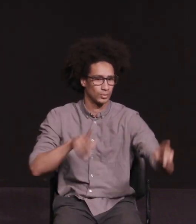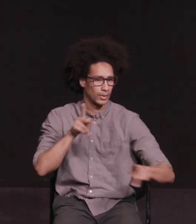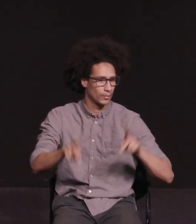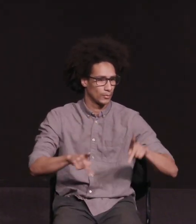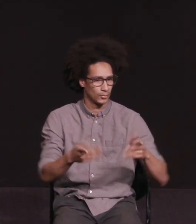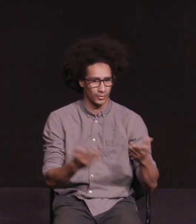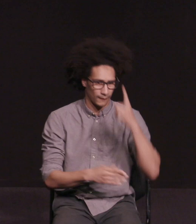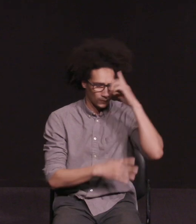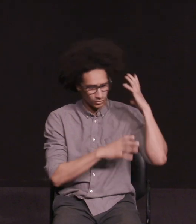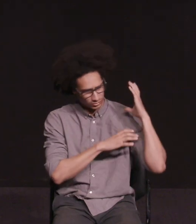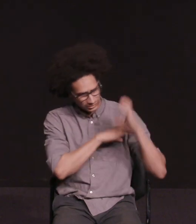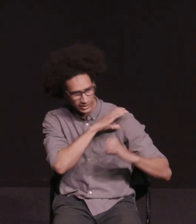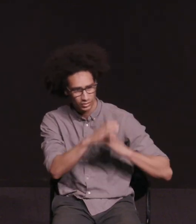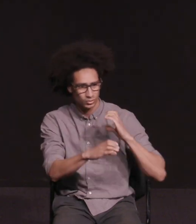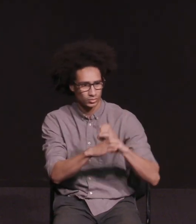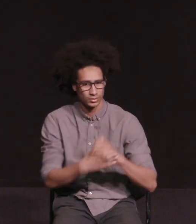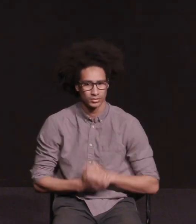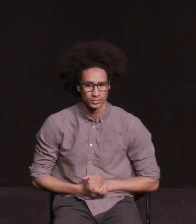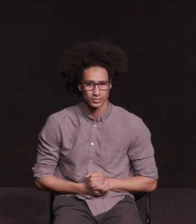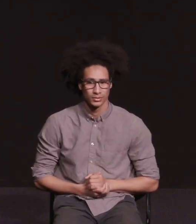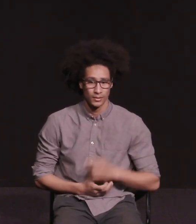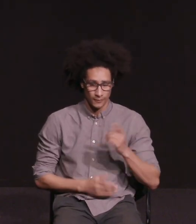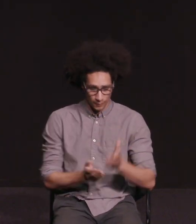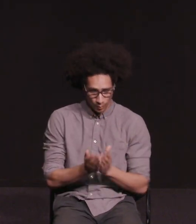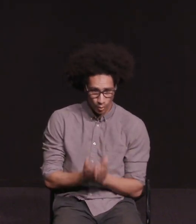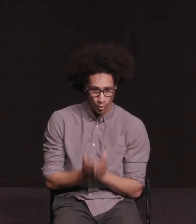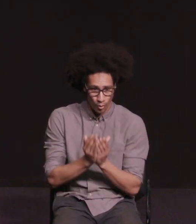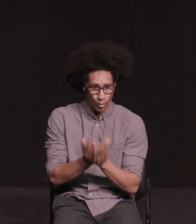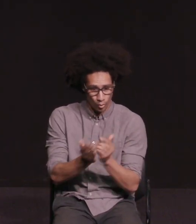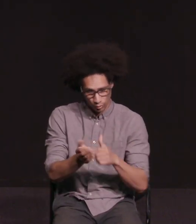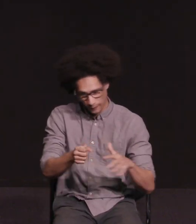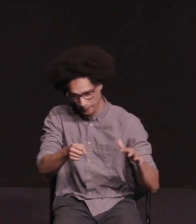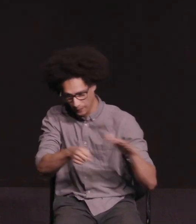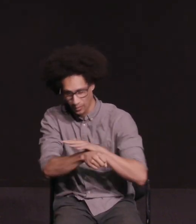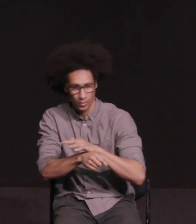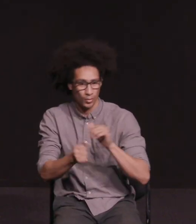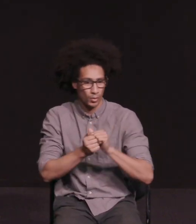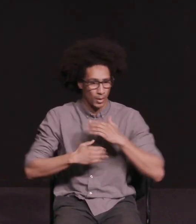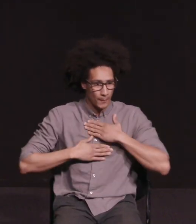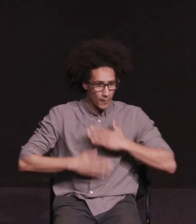As the hulls of the ships filled with shackled bodies of enslaved